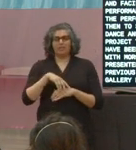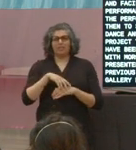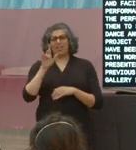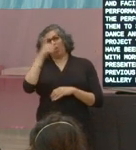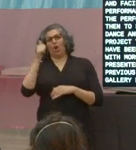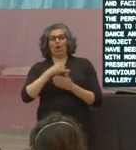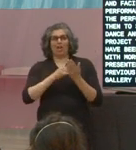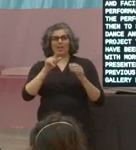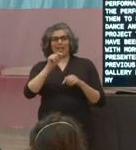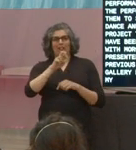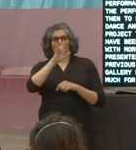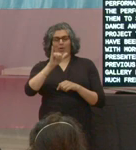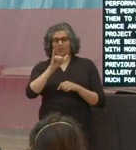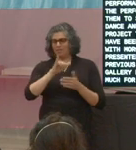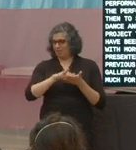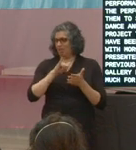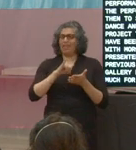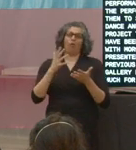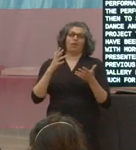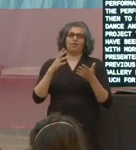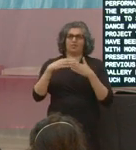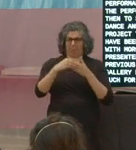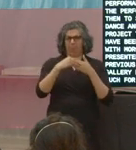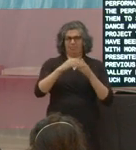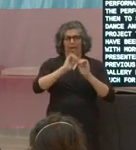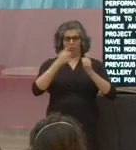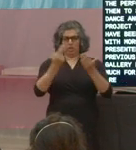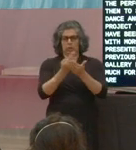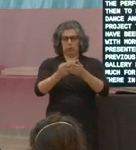So that was a much freer and how we could use the space there. And then I brought it